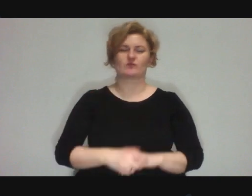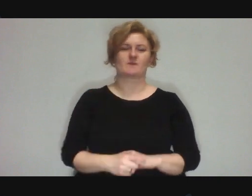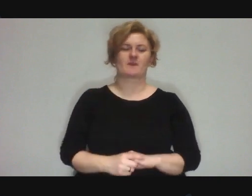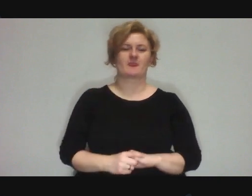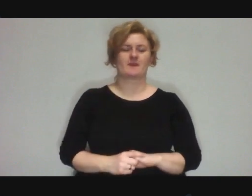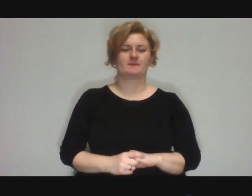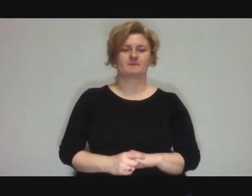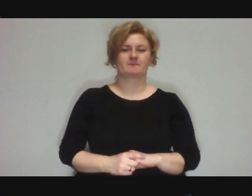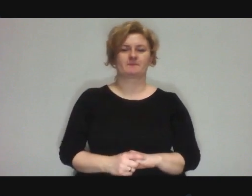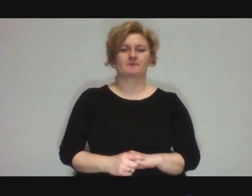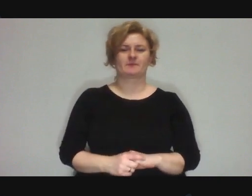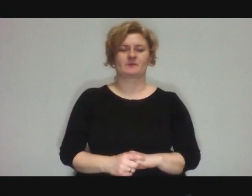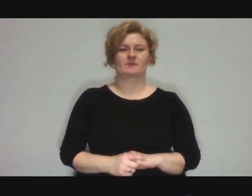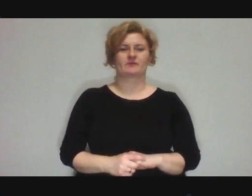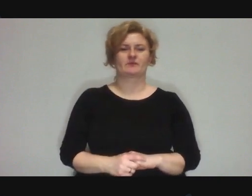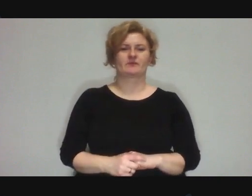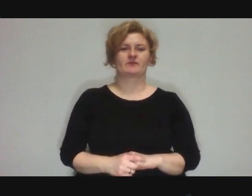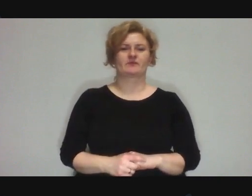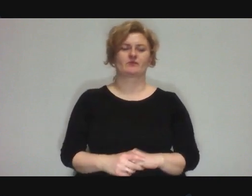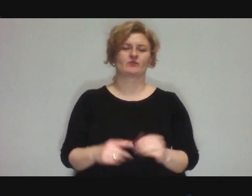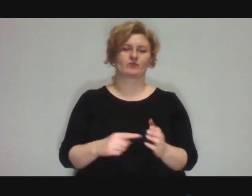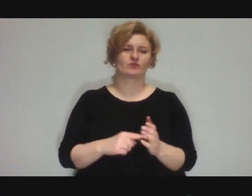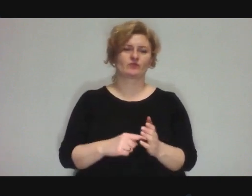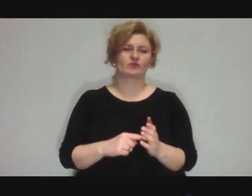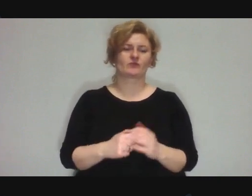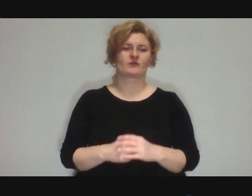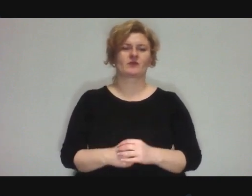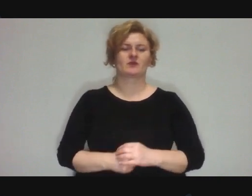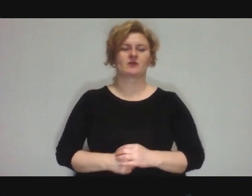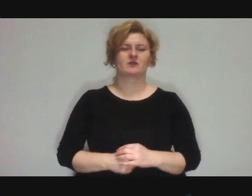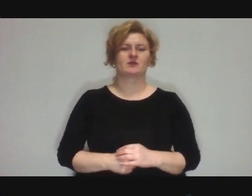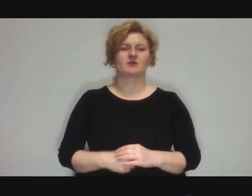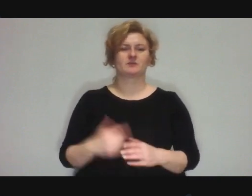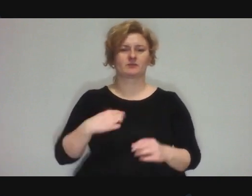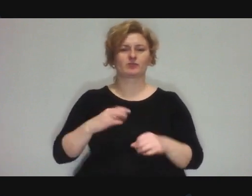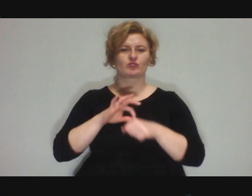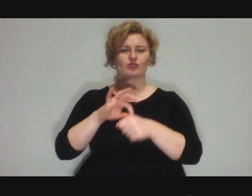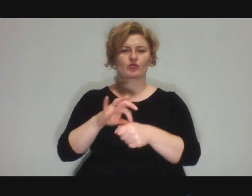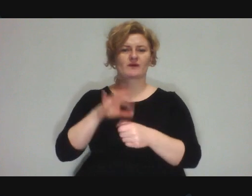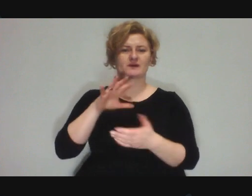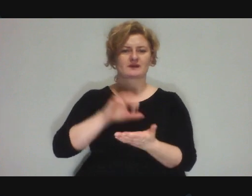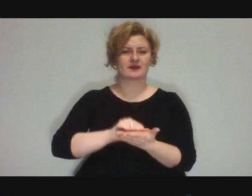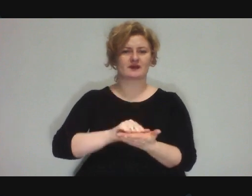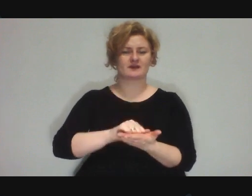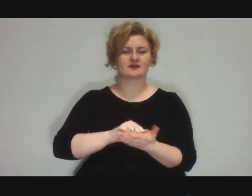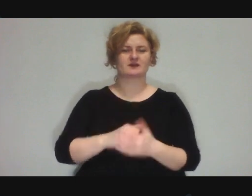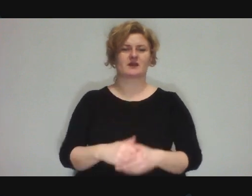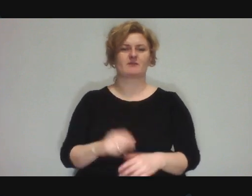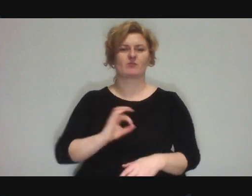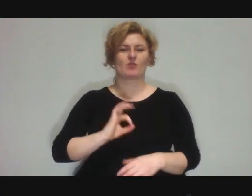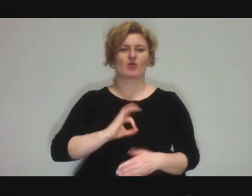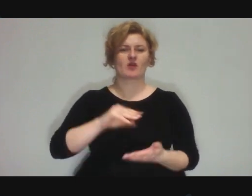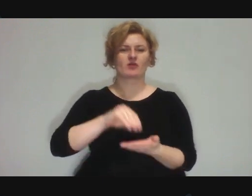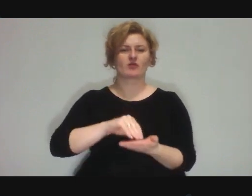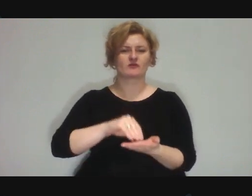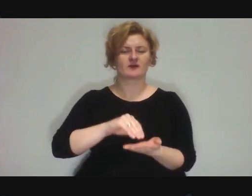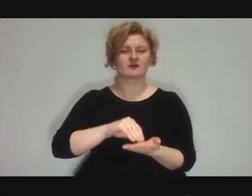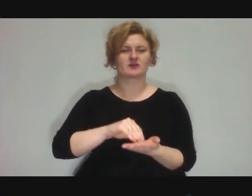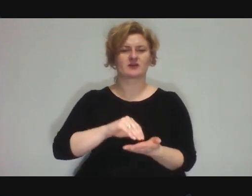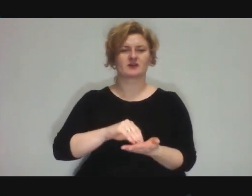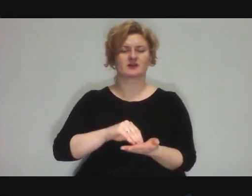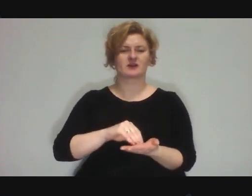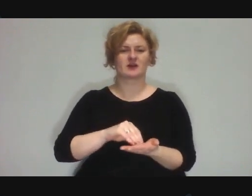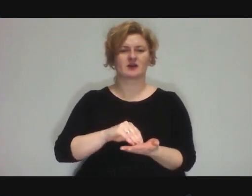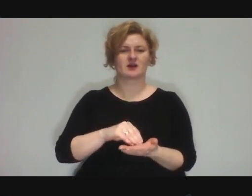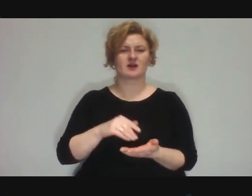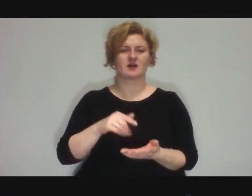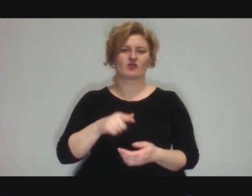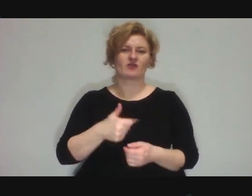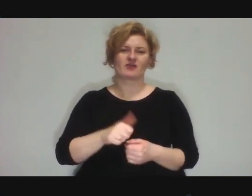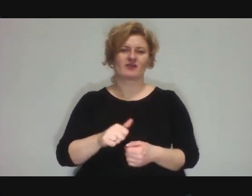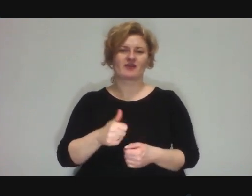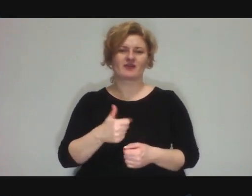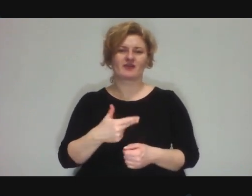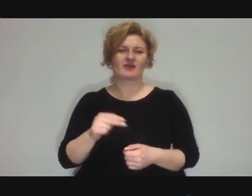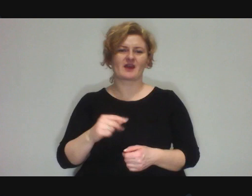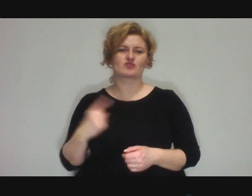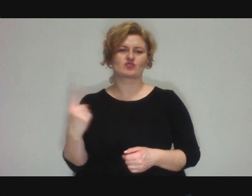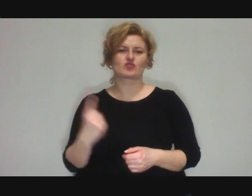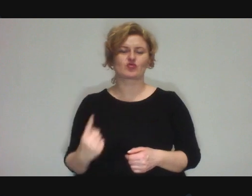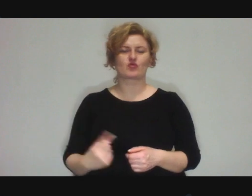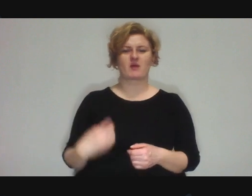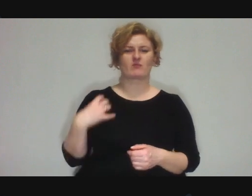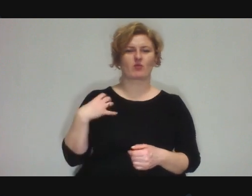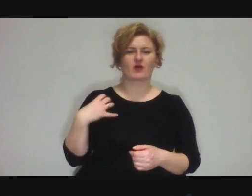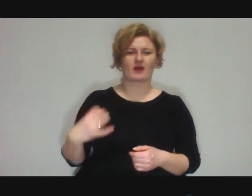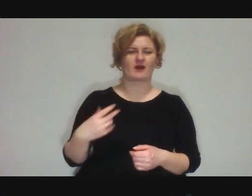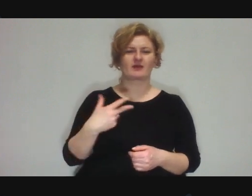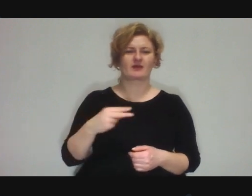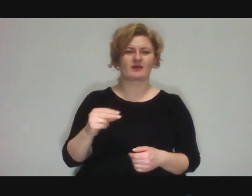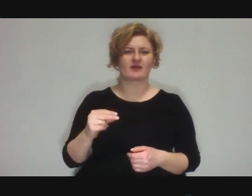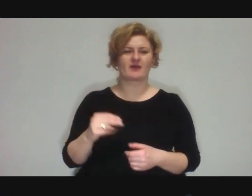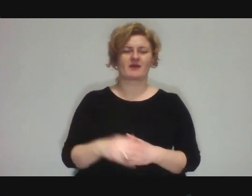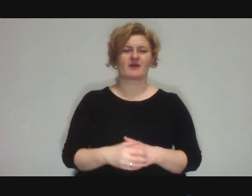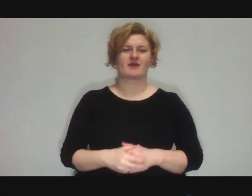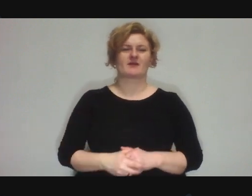And in this point of culture I had an opportunity to conduct these classes. My experiences are not as big and rich as those of the girls from Różany Stok.